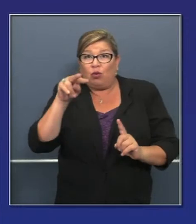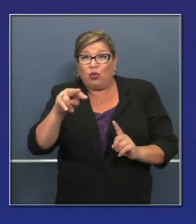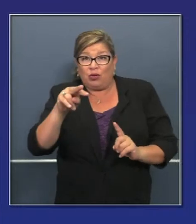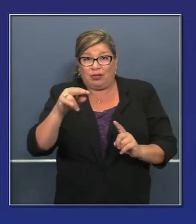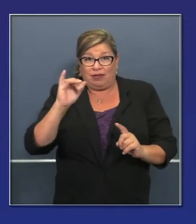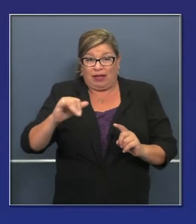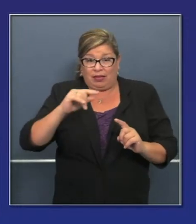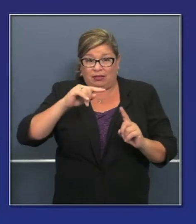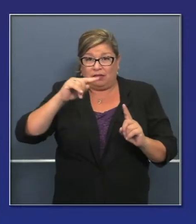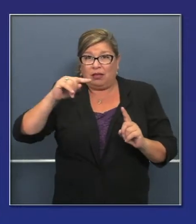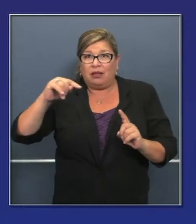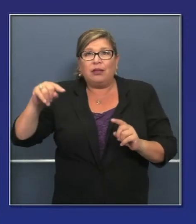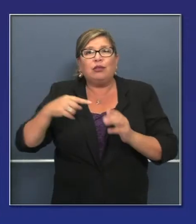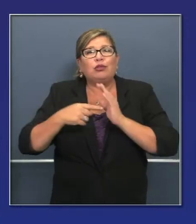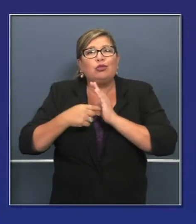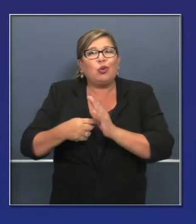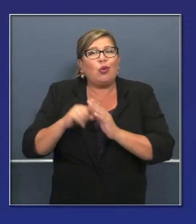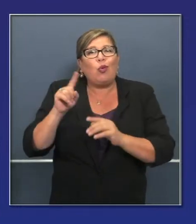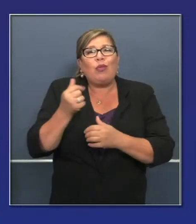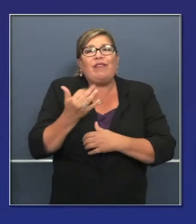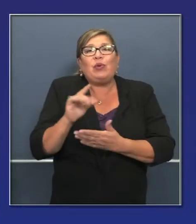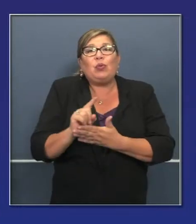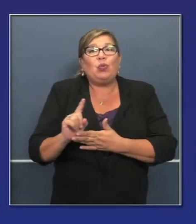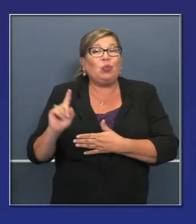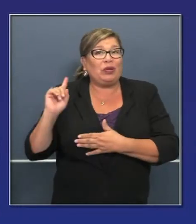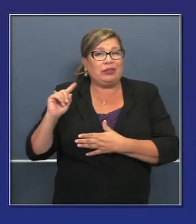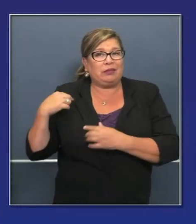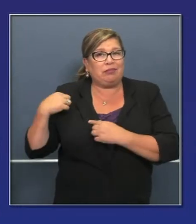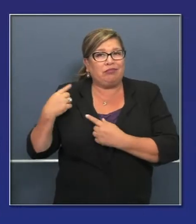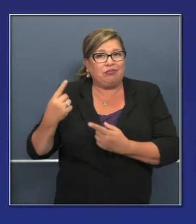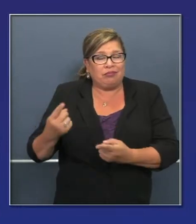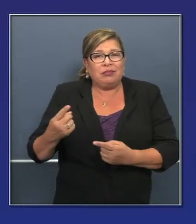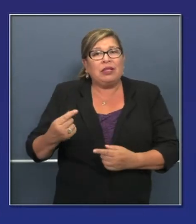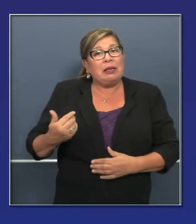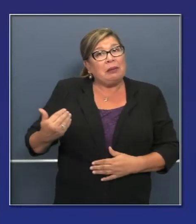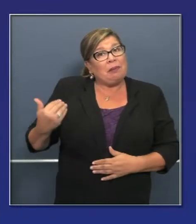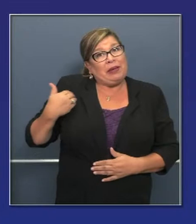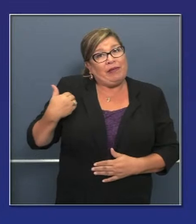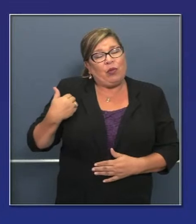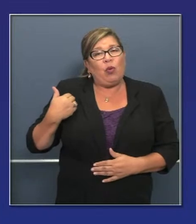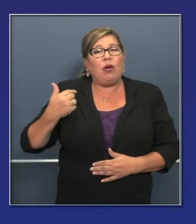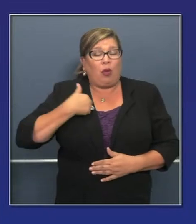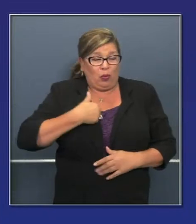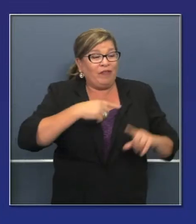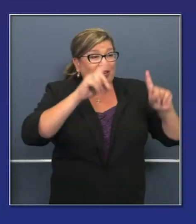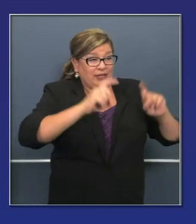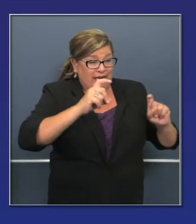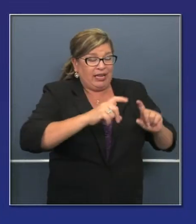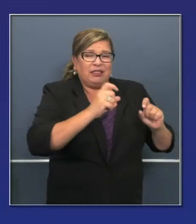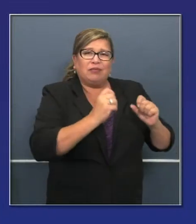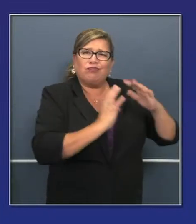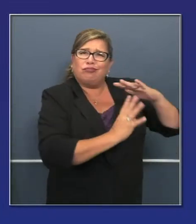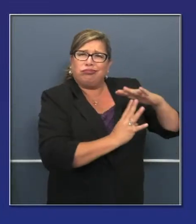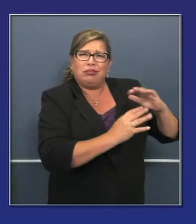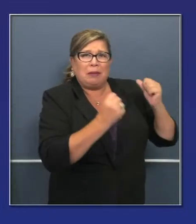slide goes back just a few weeks you'll see we're about 4.6 percent in fact we were at 4.6 percent a